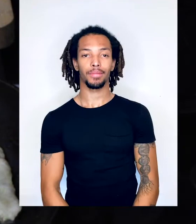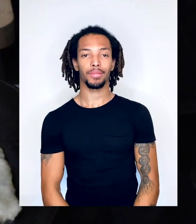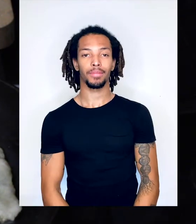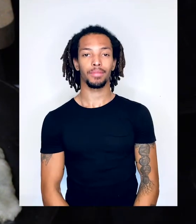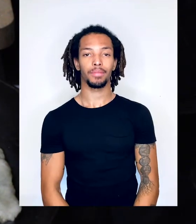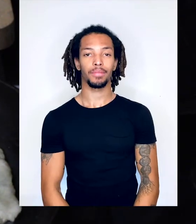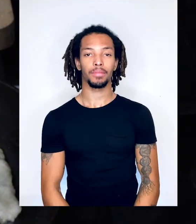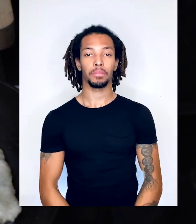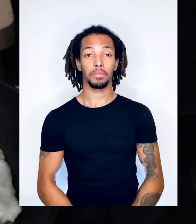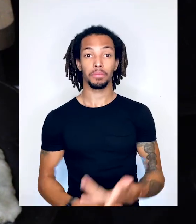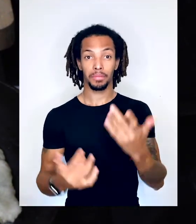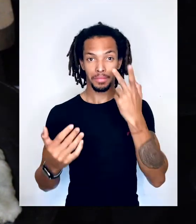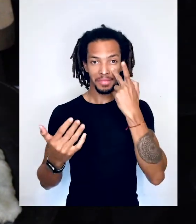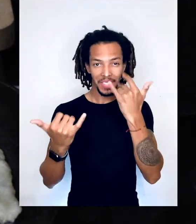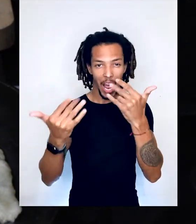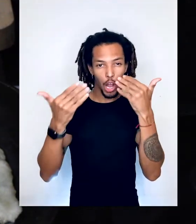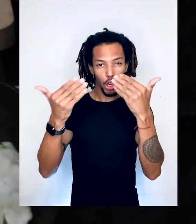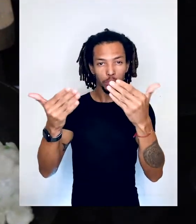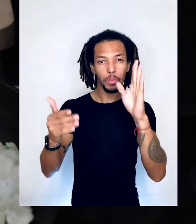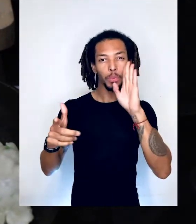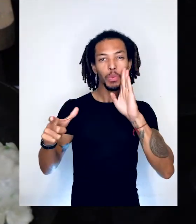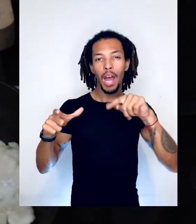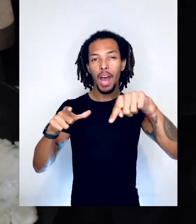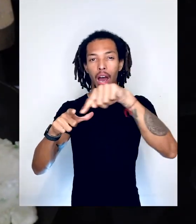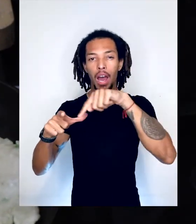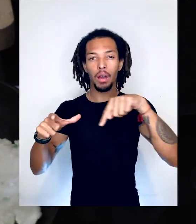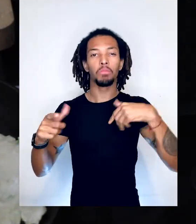They're starting to get brown now. I'm going to just lift it up to check.